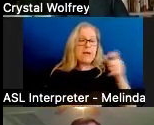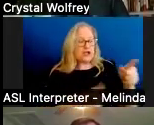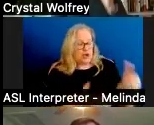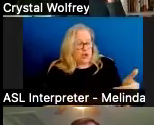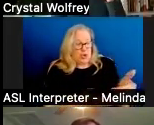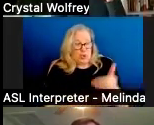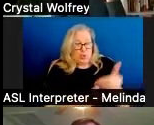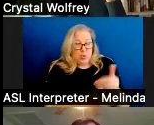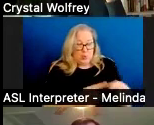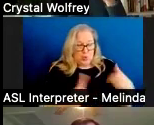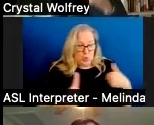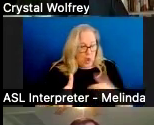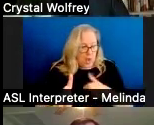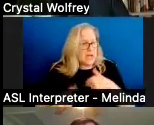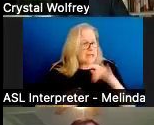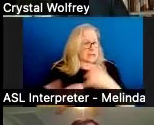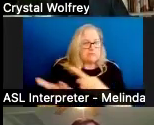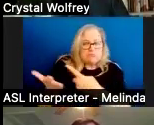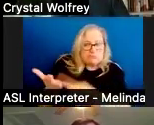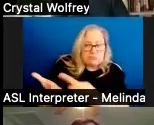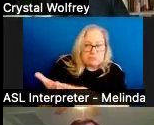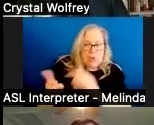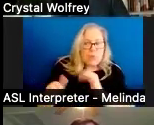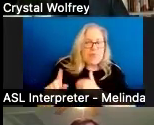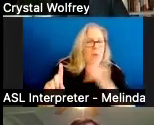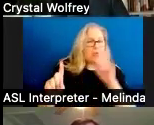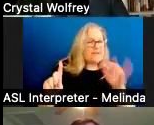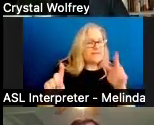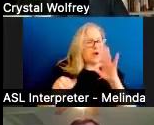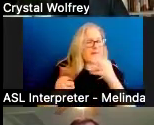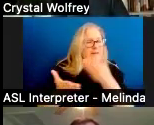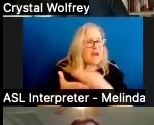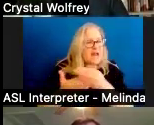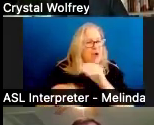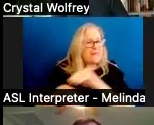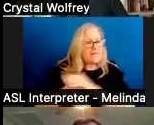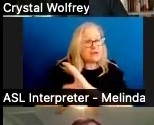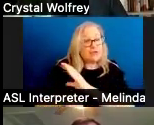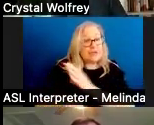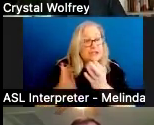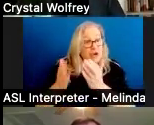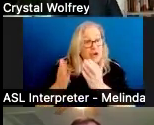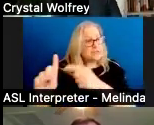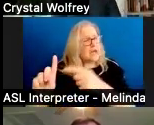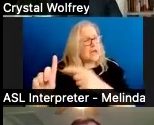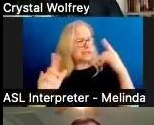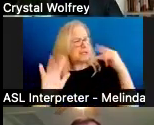I also consulted with NIH's Division of Financial Advisory Services. They noted a couple of things.